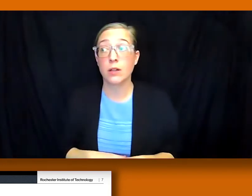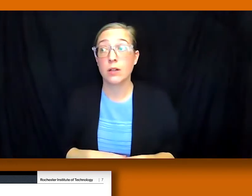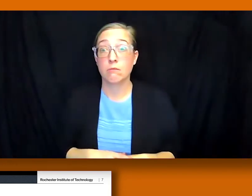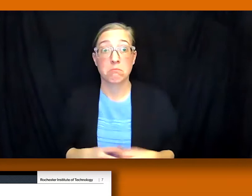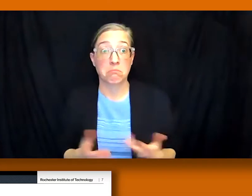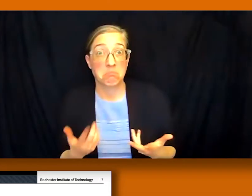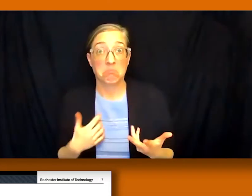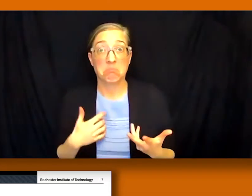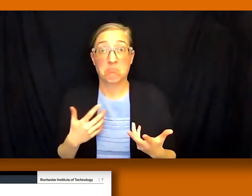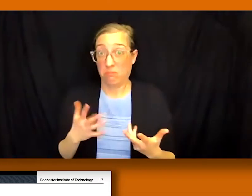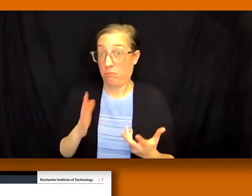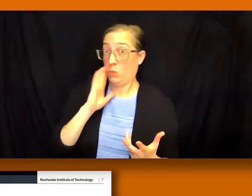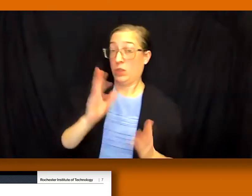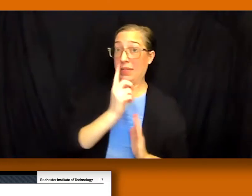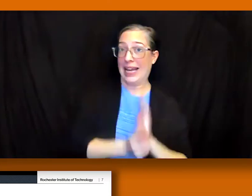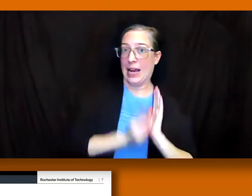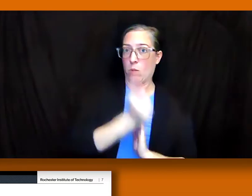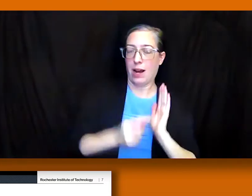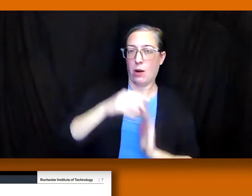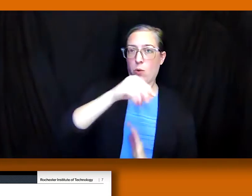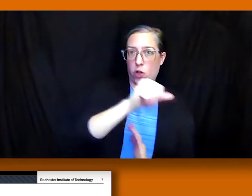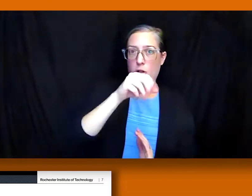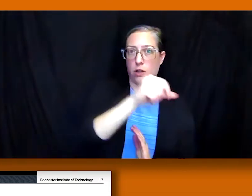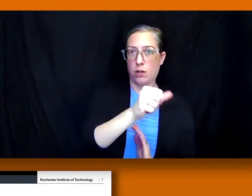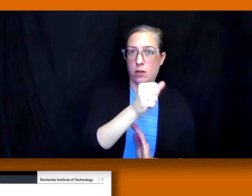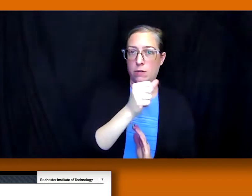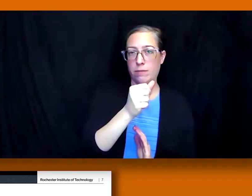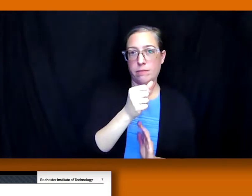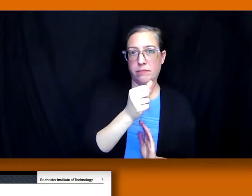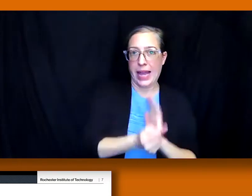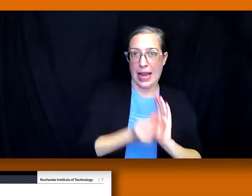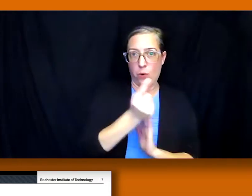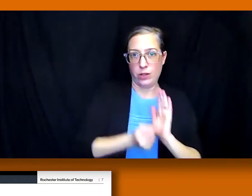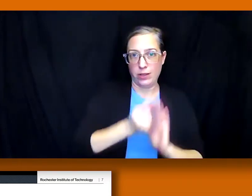or if this is, um, a research experience